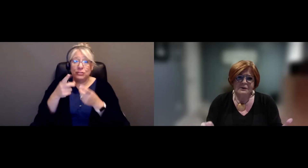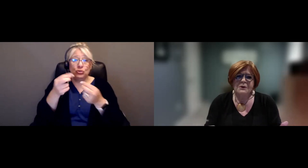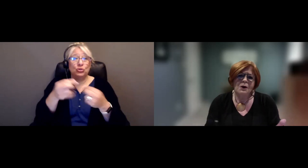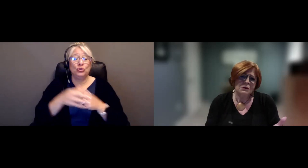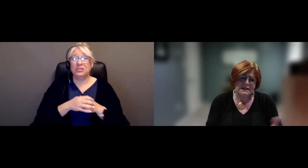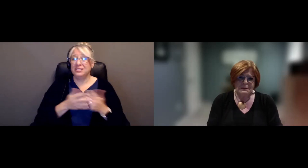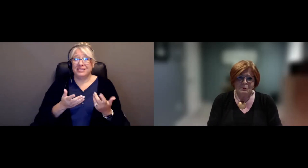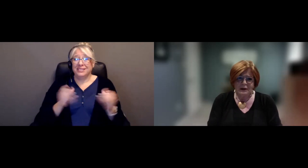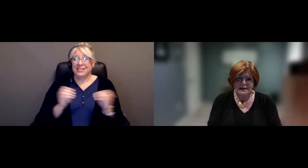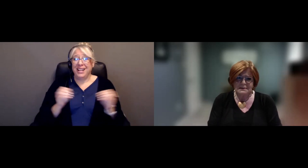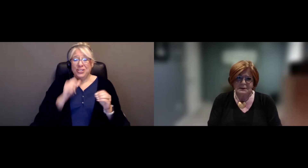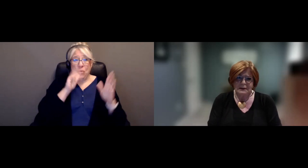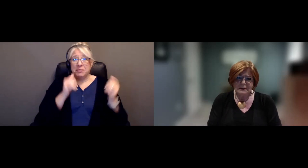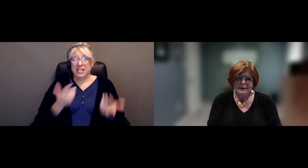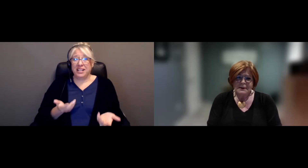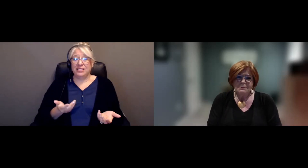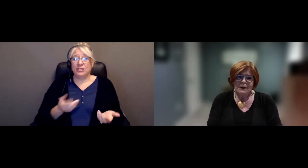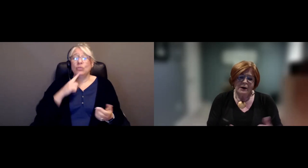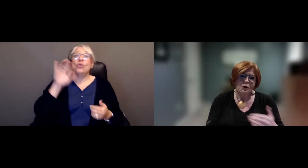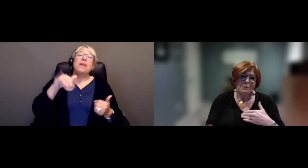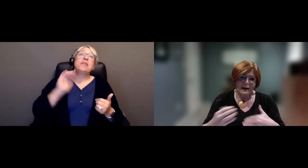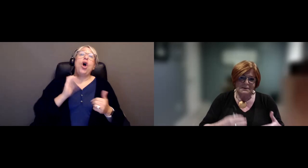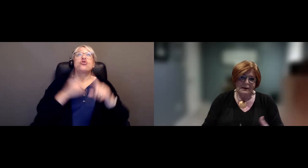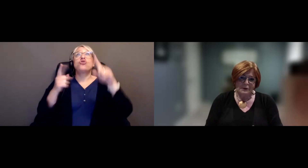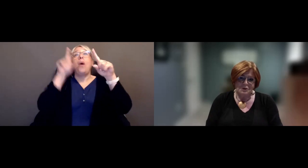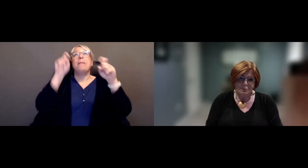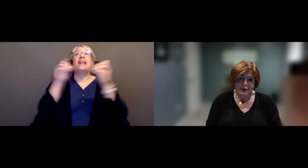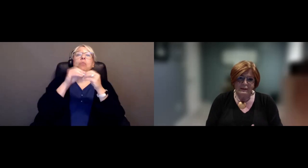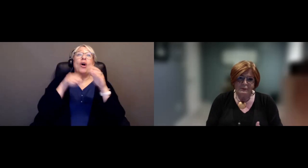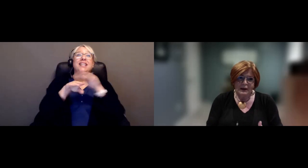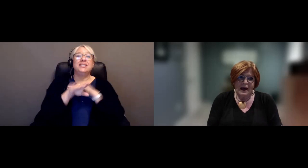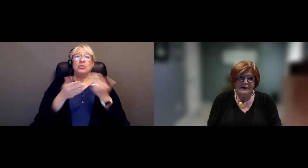oh, let's be more accessible. But I want to go back to my original point that we have